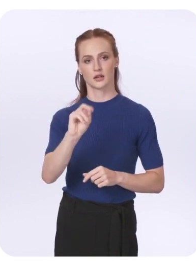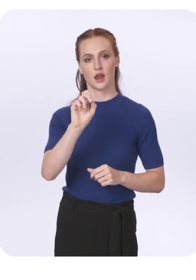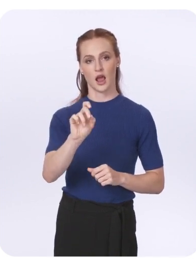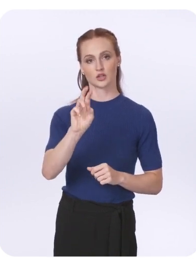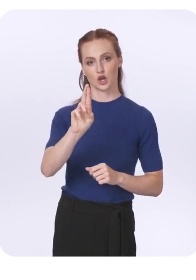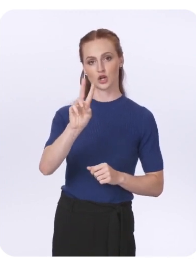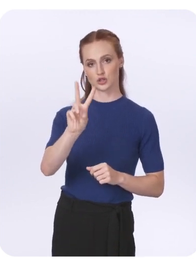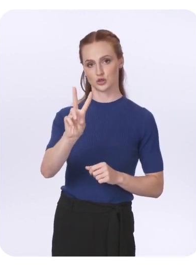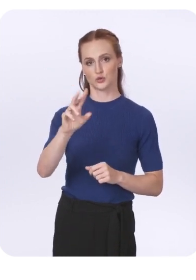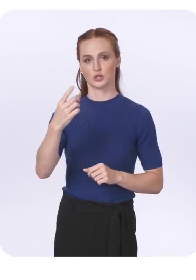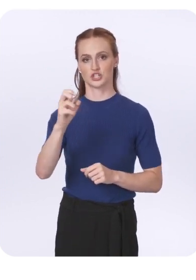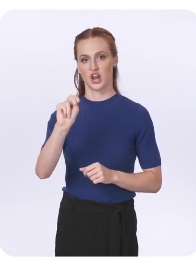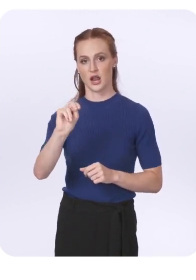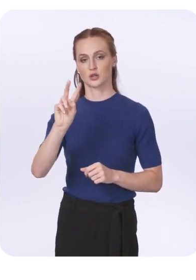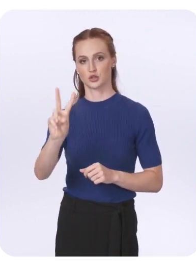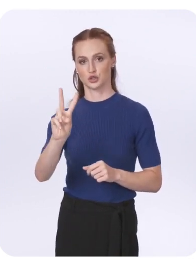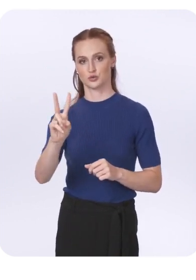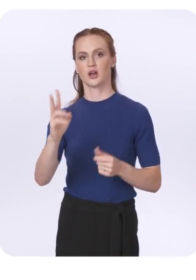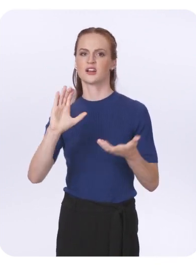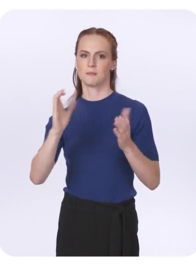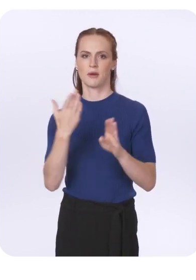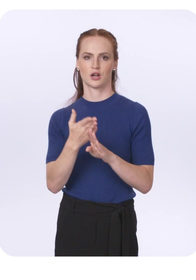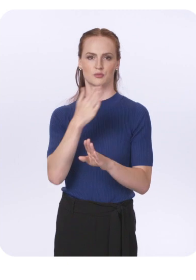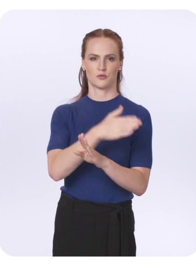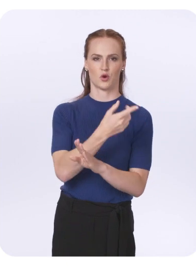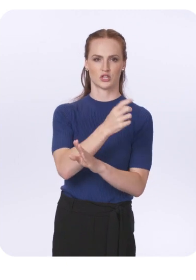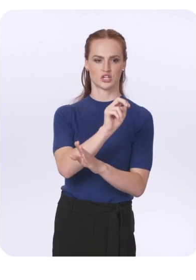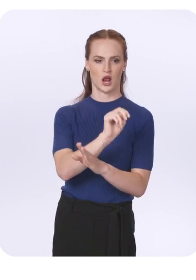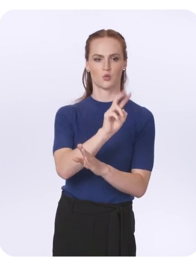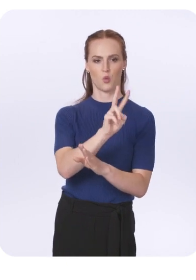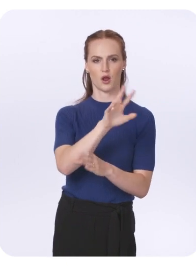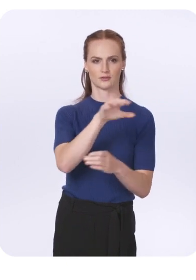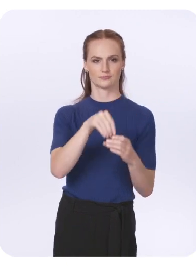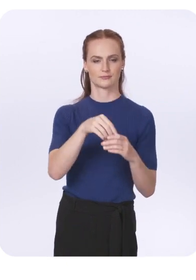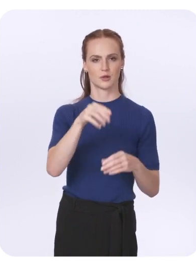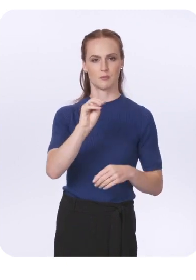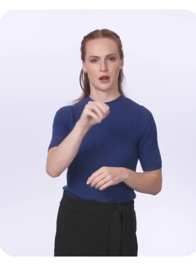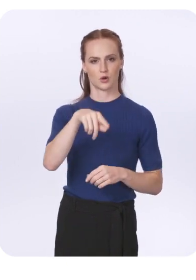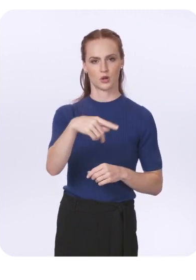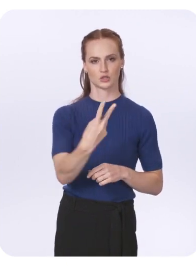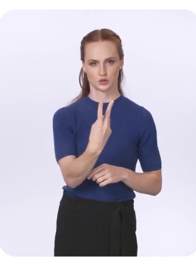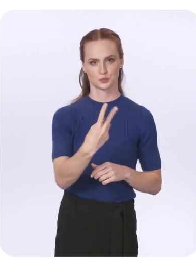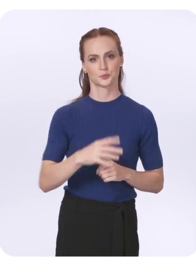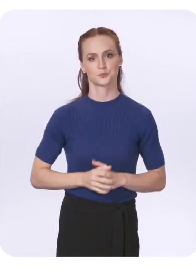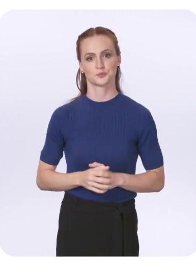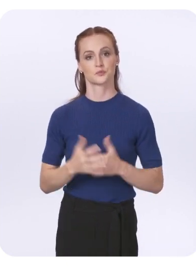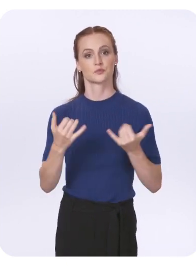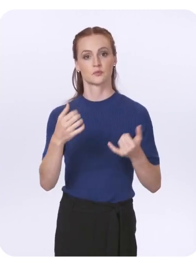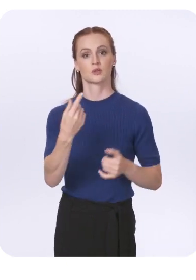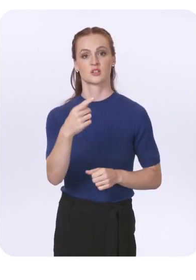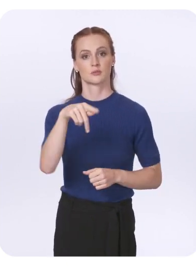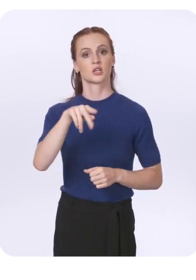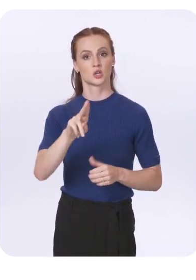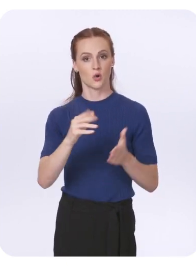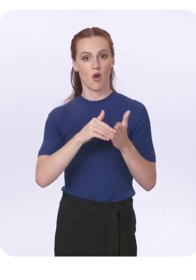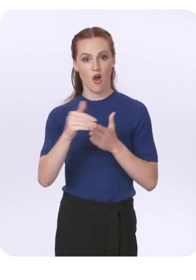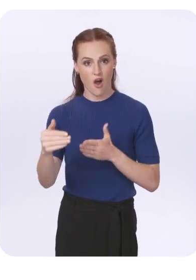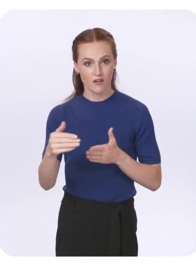the XR2 Gen 1 found on the Quest 2 . The GPU is pretty often seen as the single